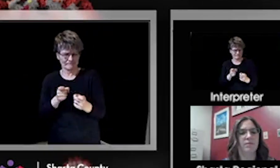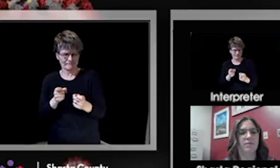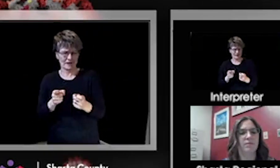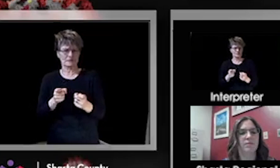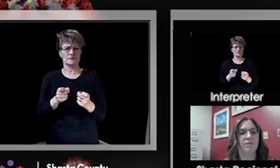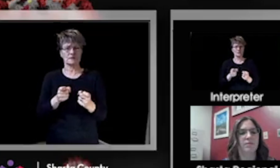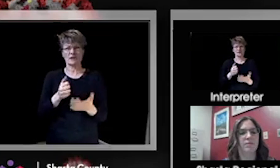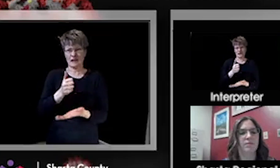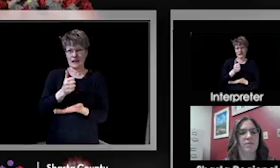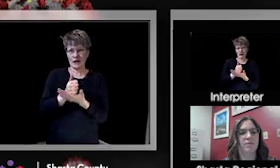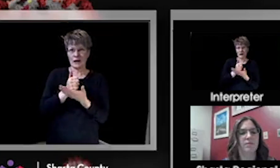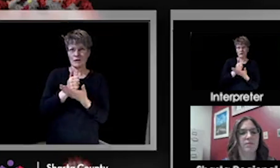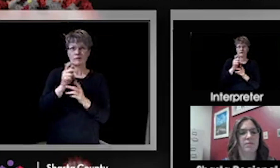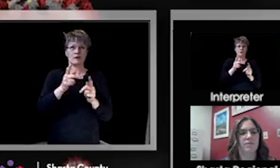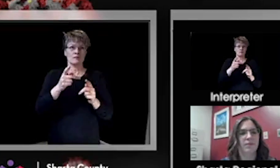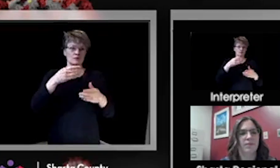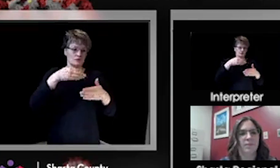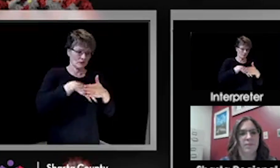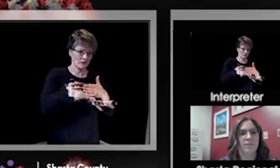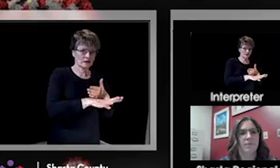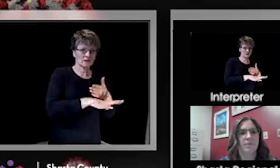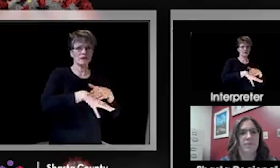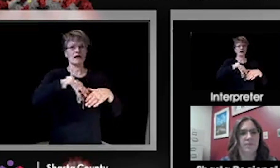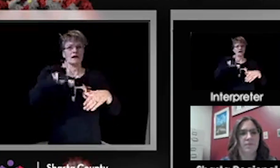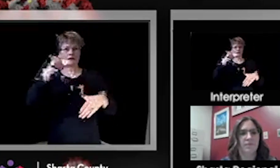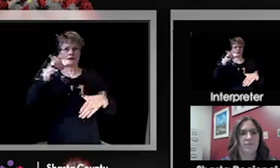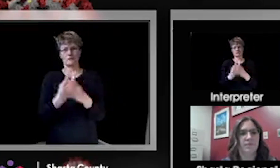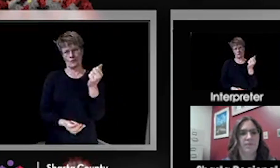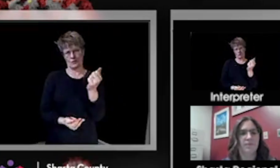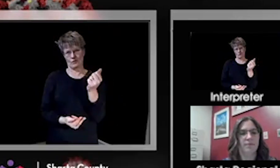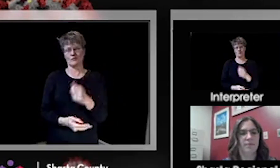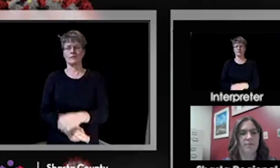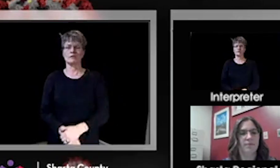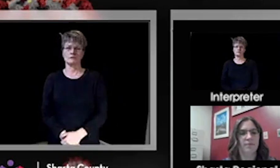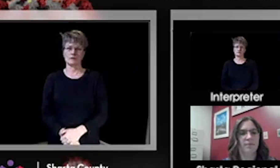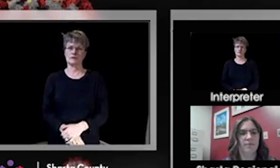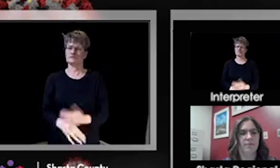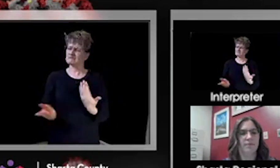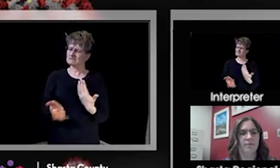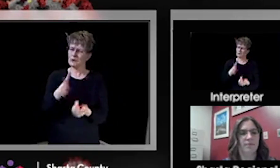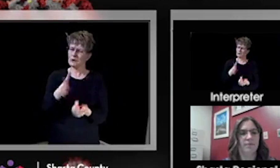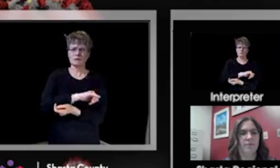that kind of a thing. Similar to what you would have in a hospital setting, but not